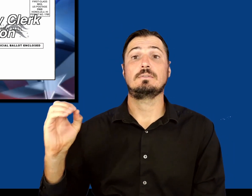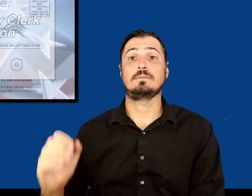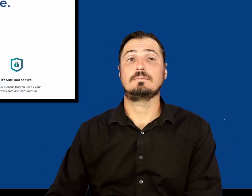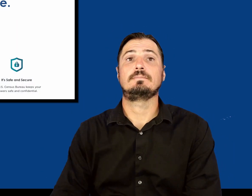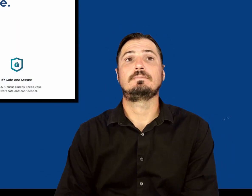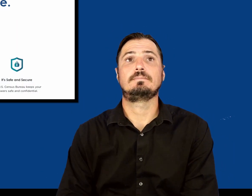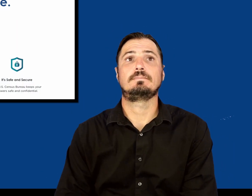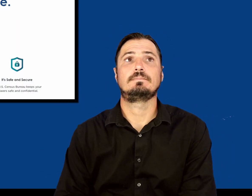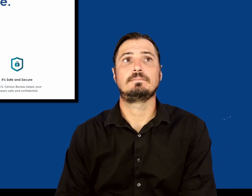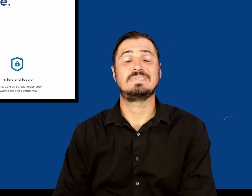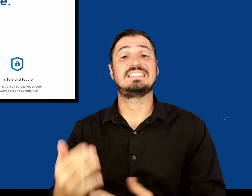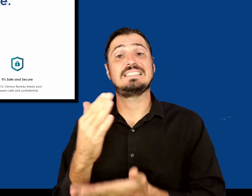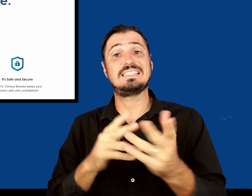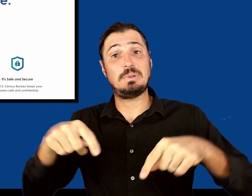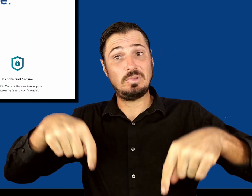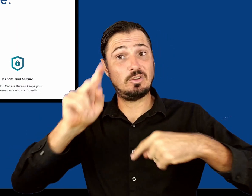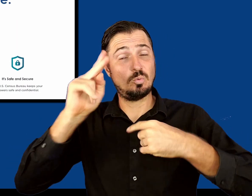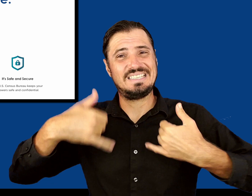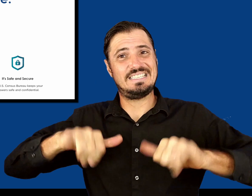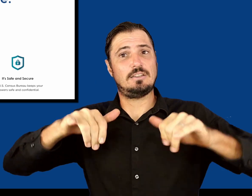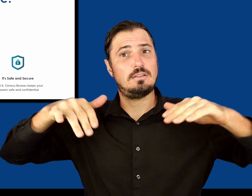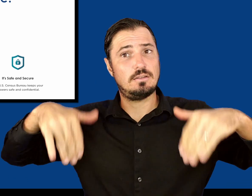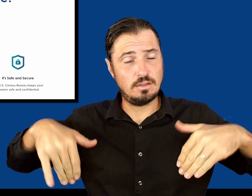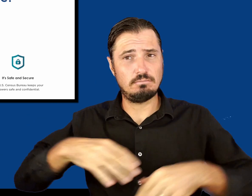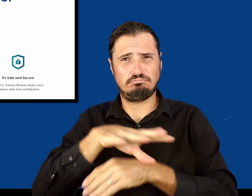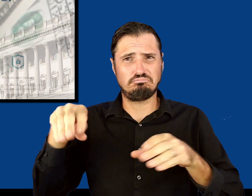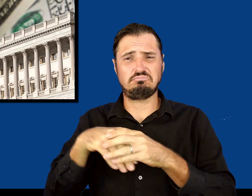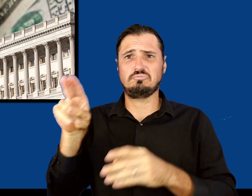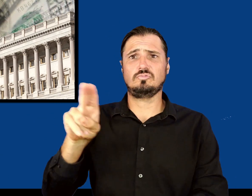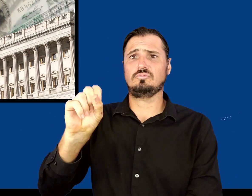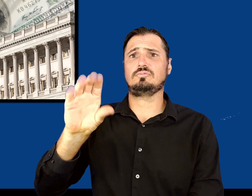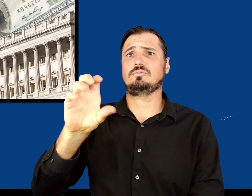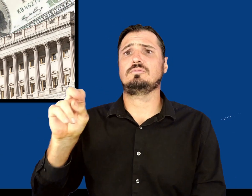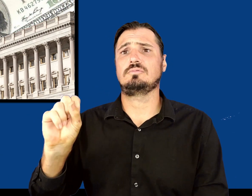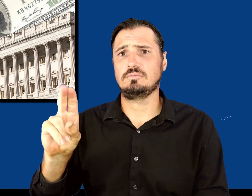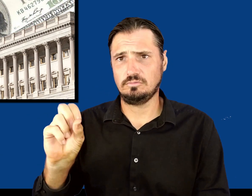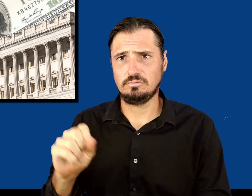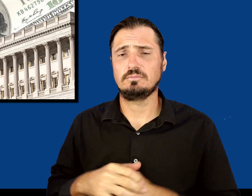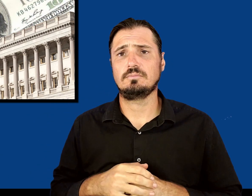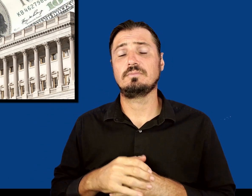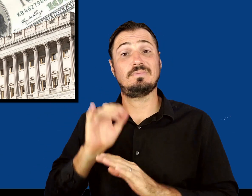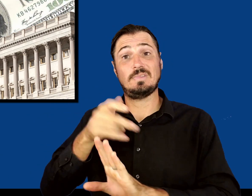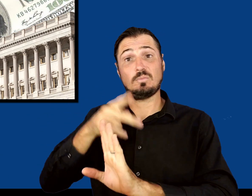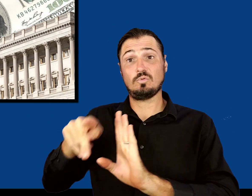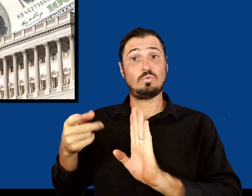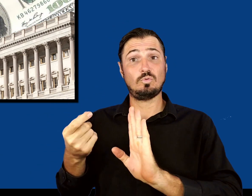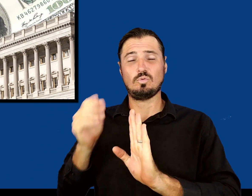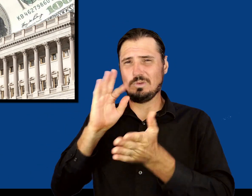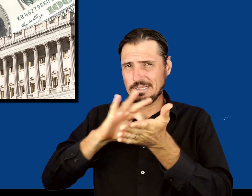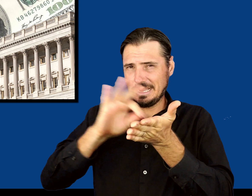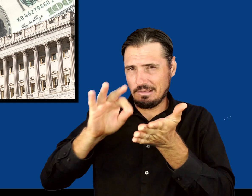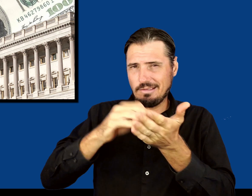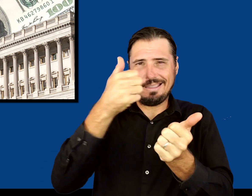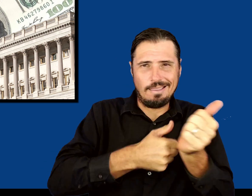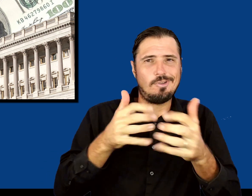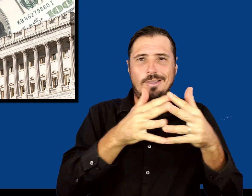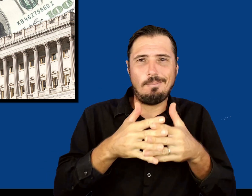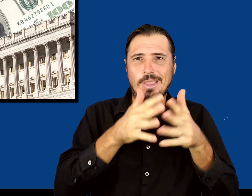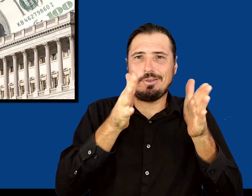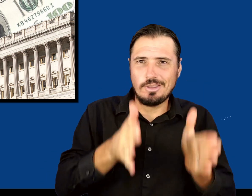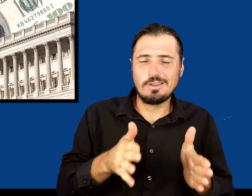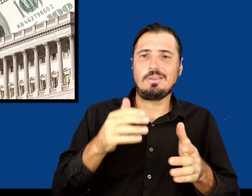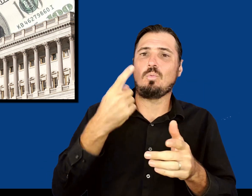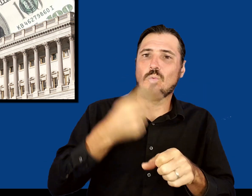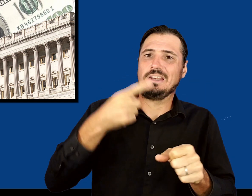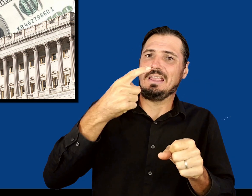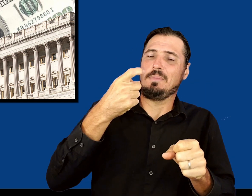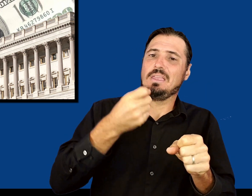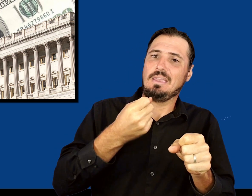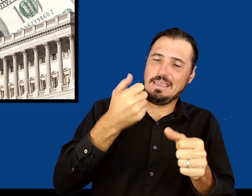There are still residents on our island who have not yet participated in the U.S. Census—the program to count every American once every 10 years. Getting everyone counted is very